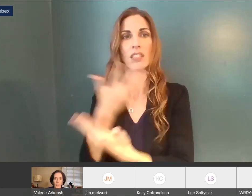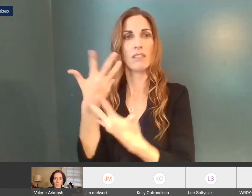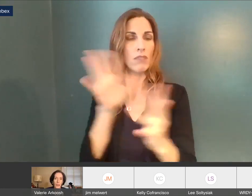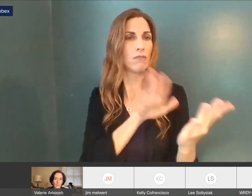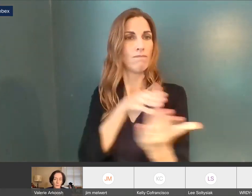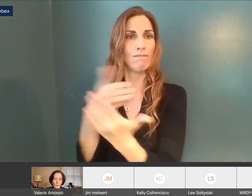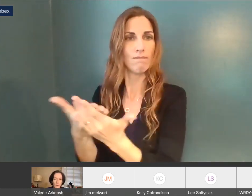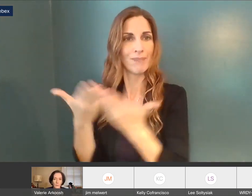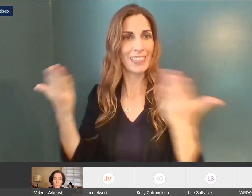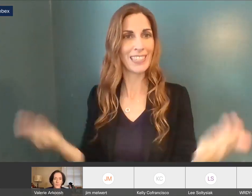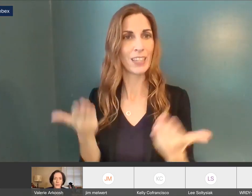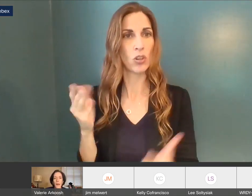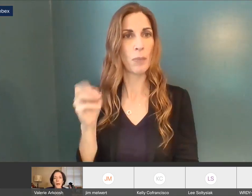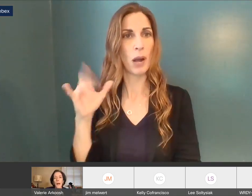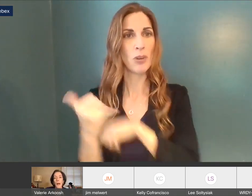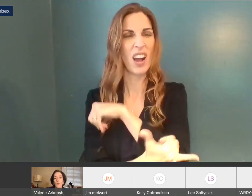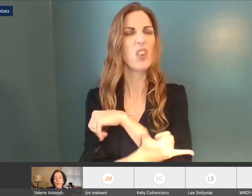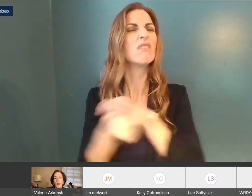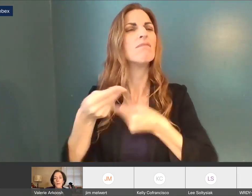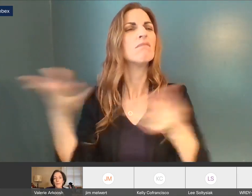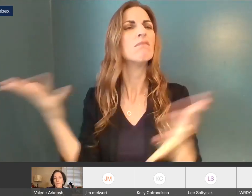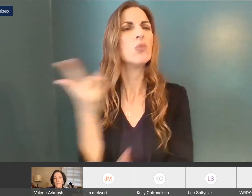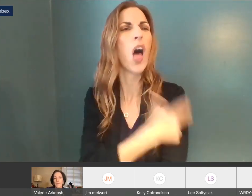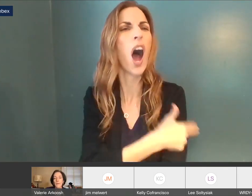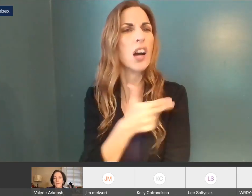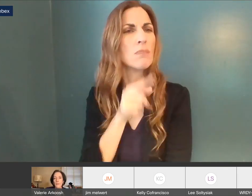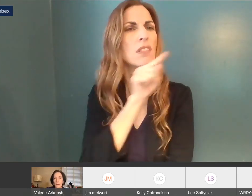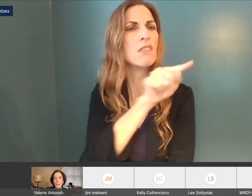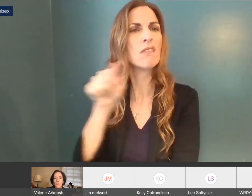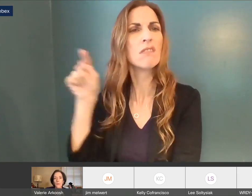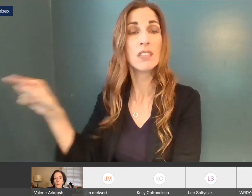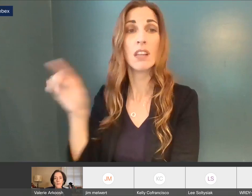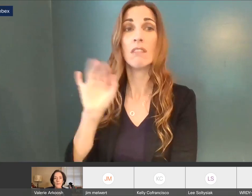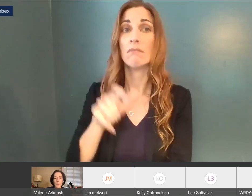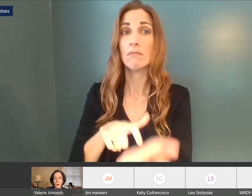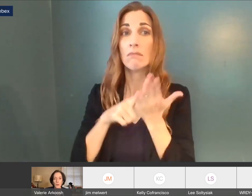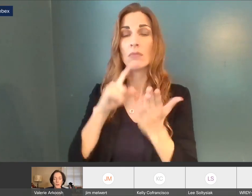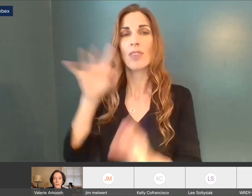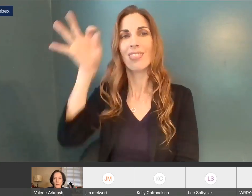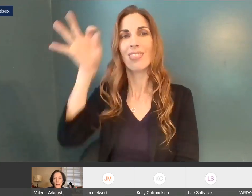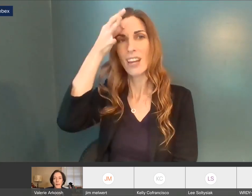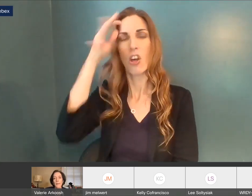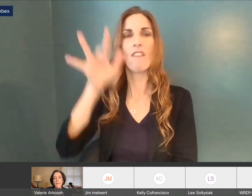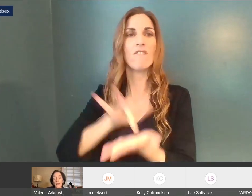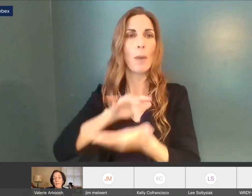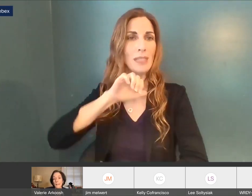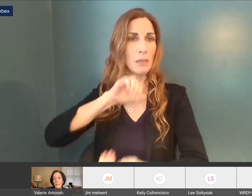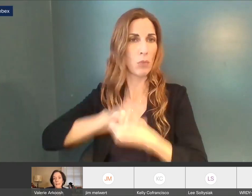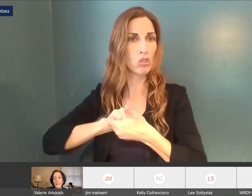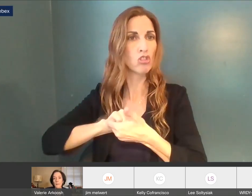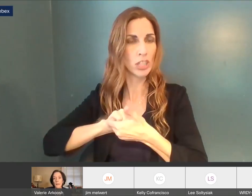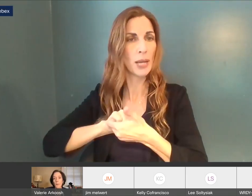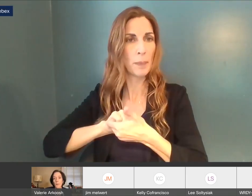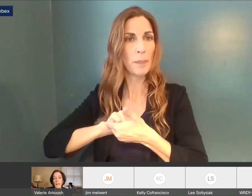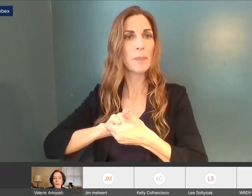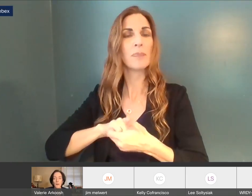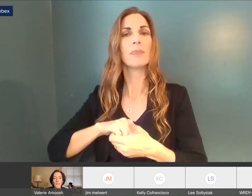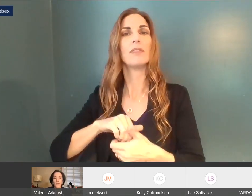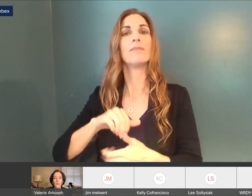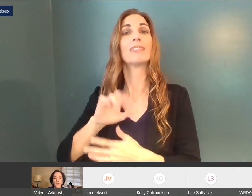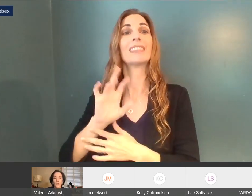County hospitals. Under the auspices of the federal pharmacy partnership, 17 Montgomery County skilled